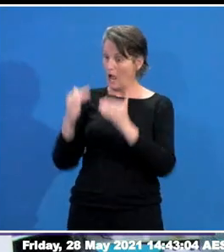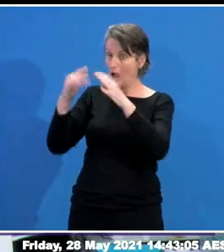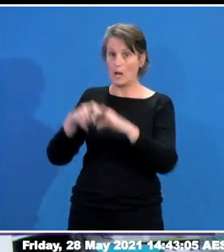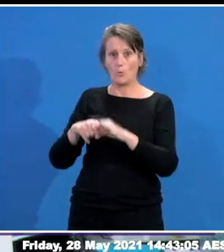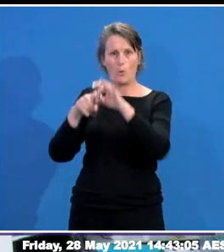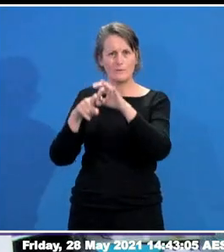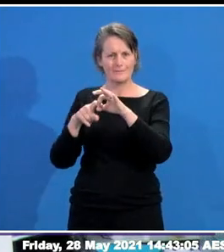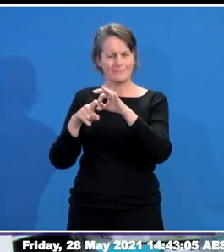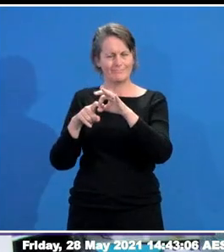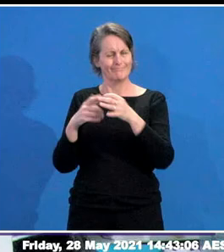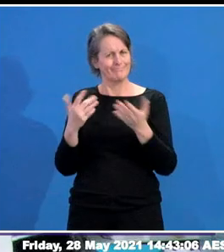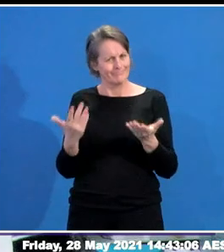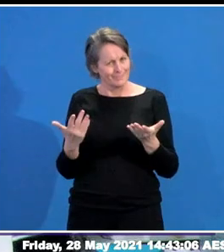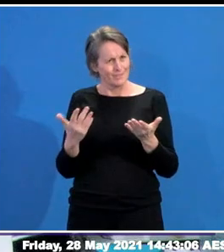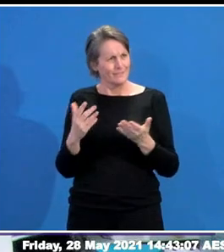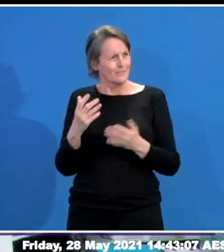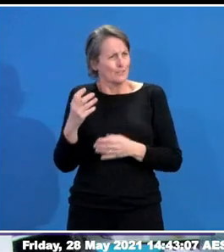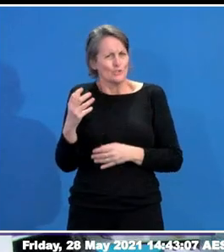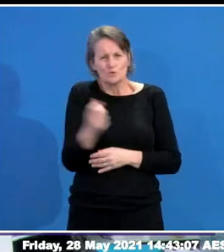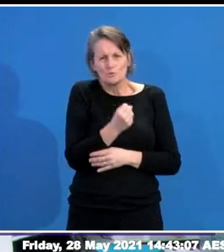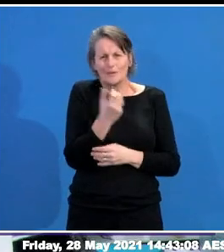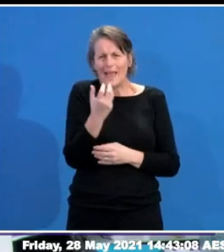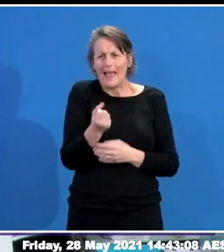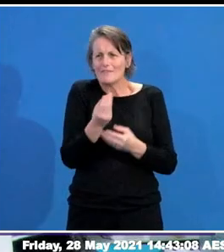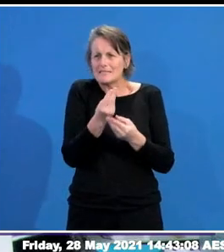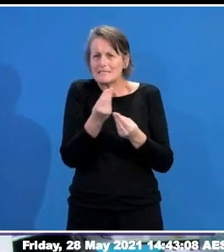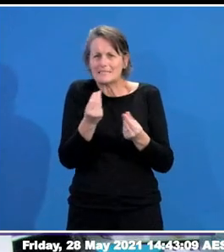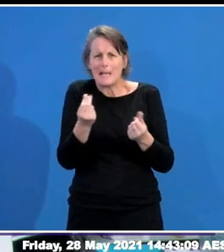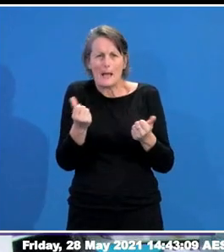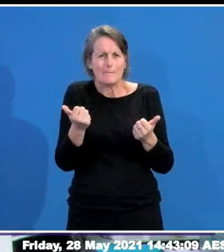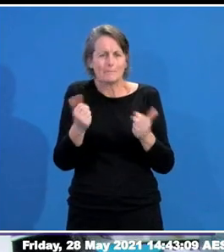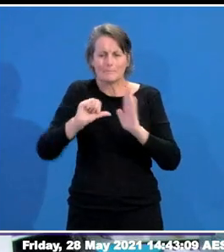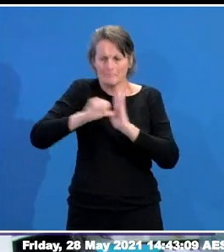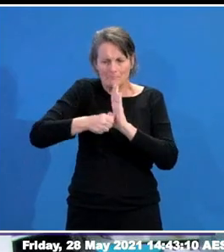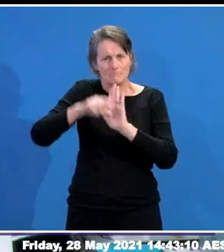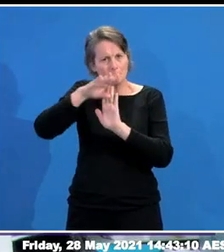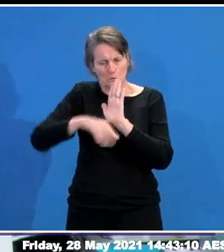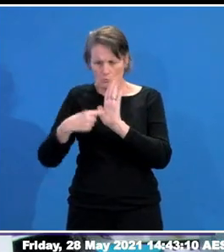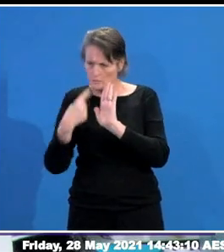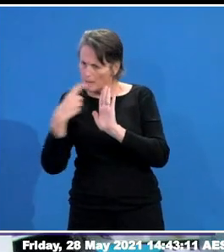is no room for some kind of constraints imposed from above as to how these